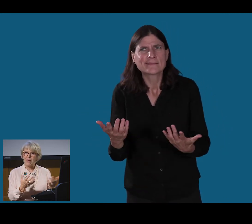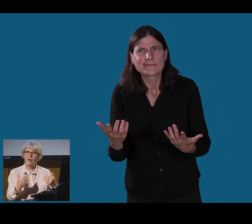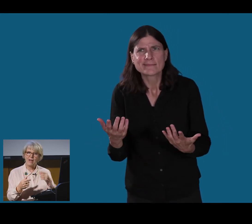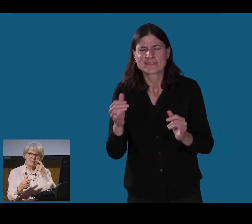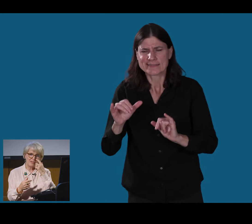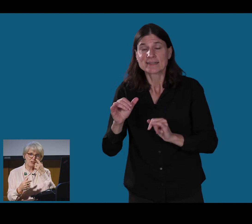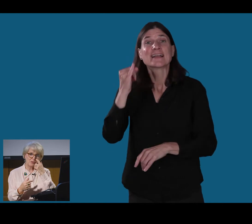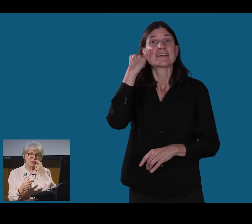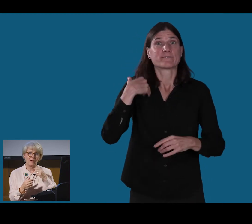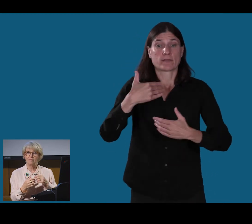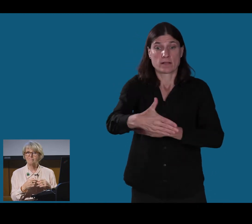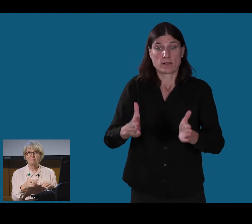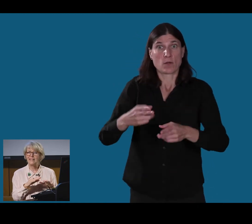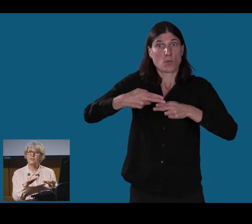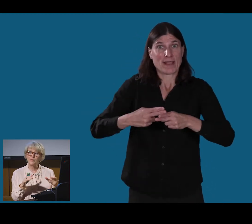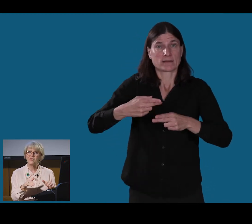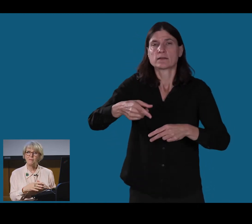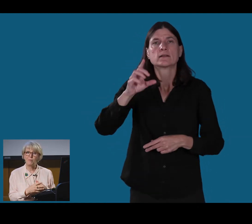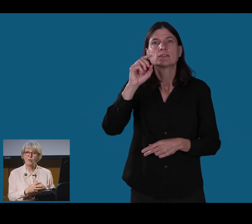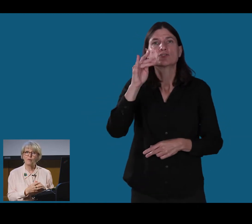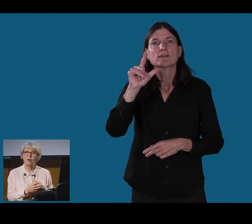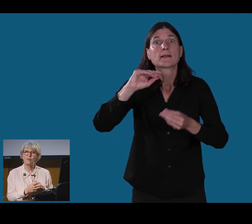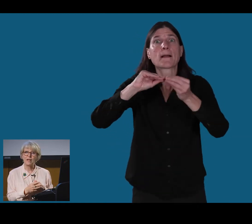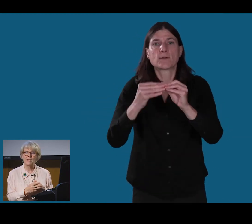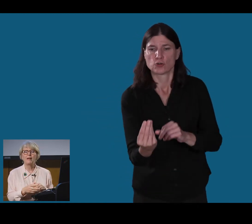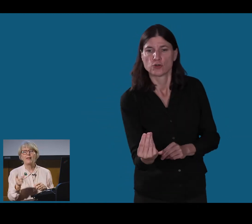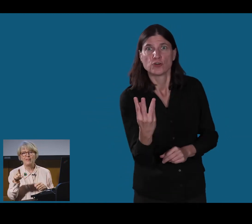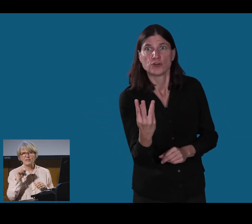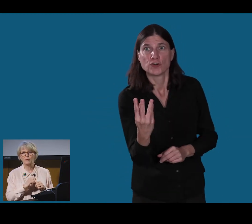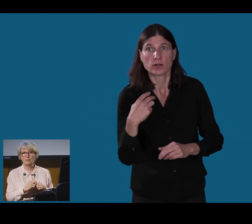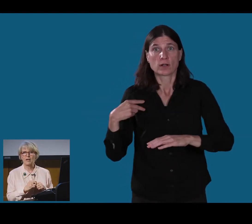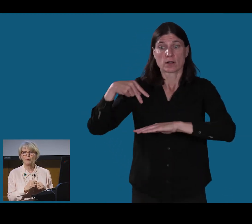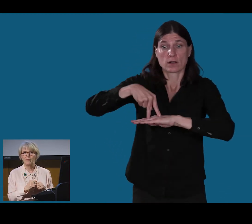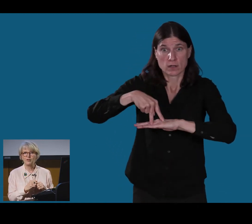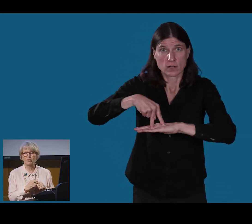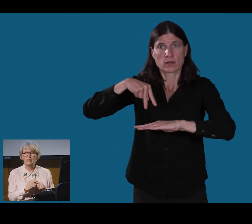So now I have a digital scale- it gives me the same number over and over again. That's a reliable measure.